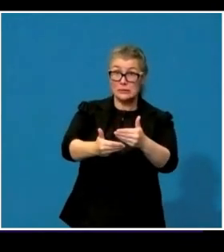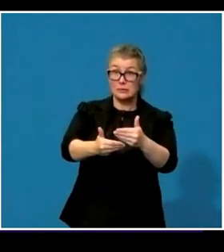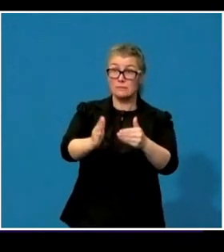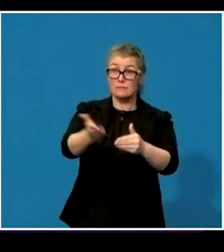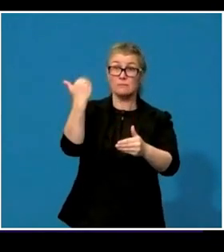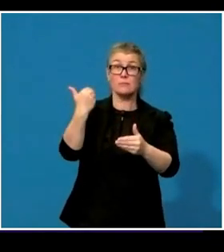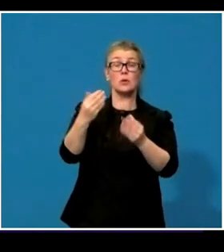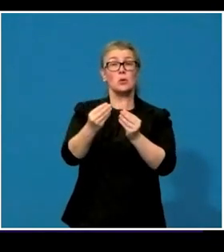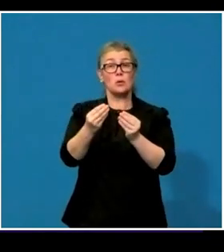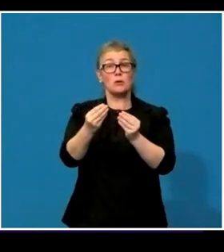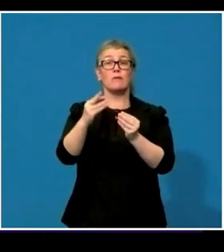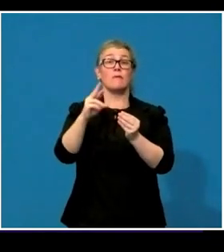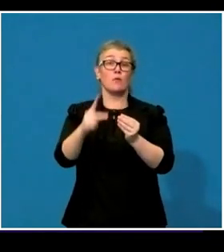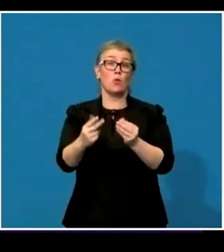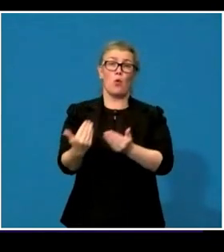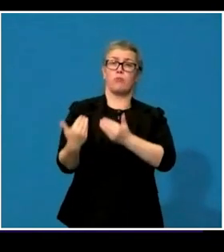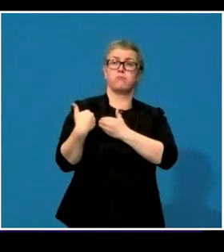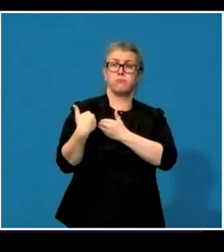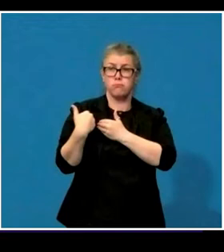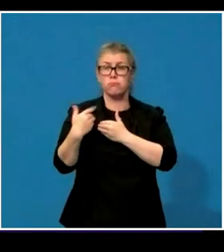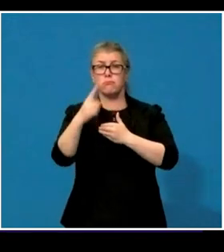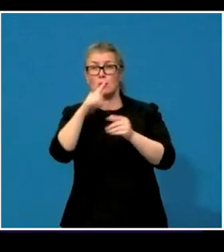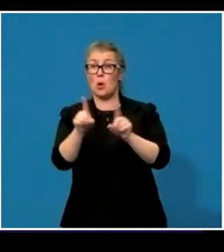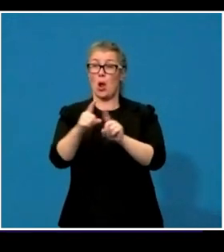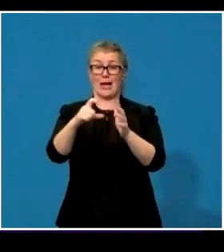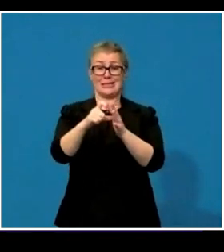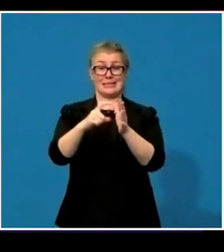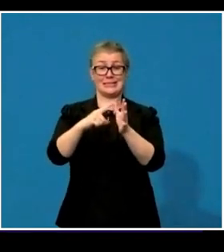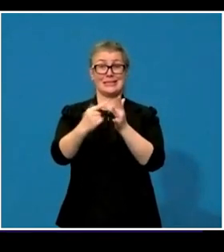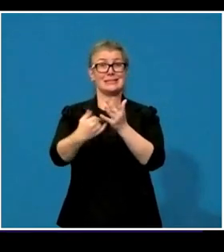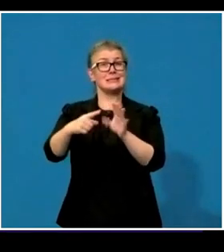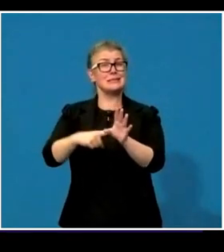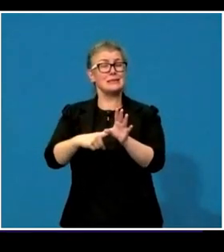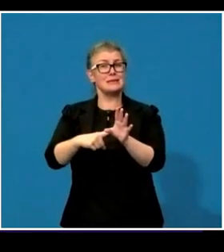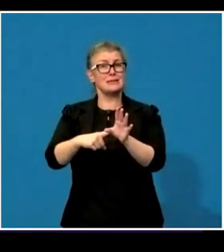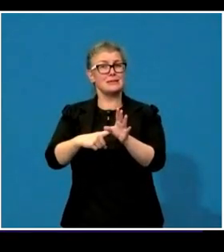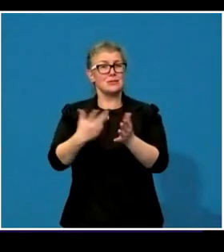observation, what support would she need to participate in that consultation in a real